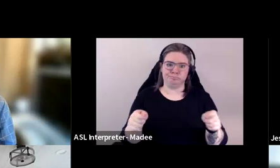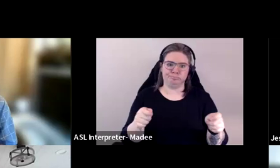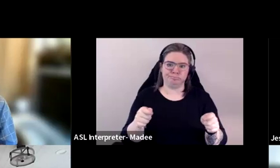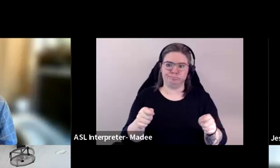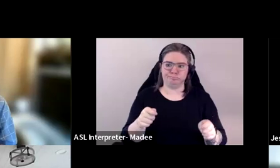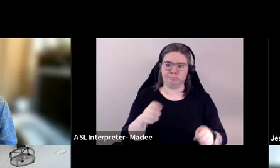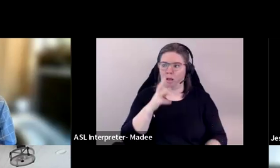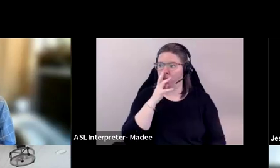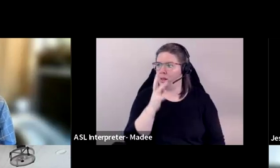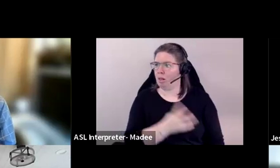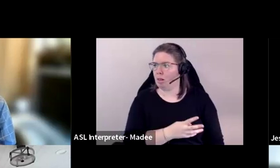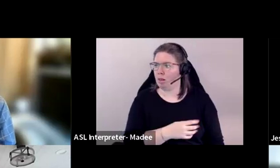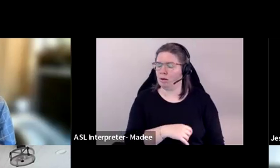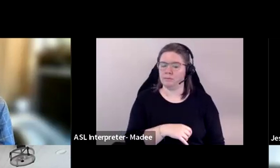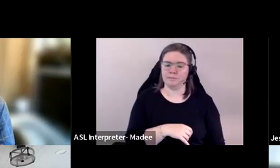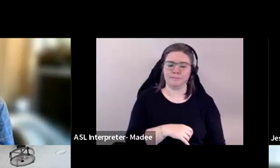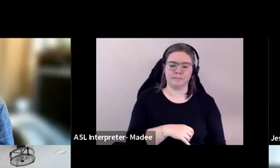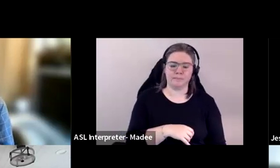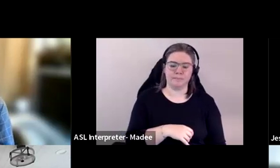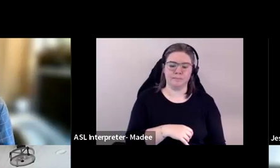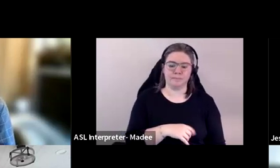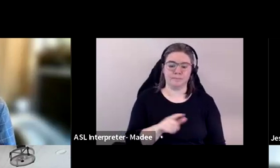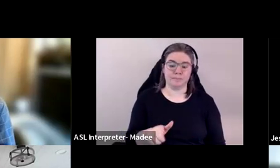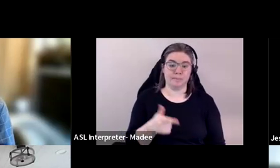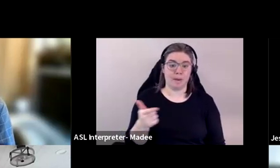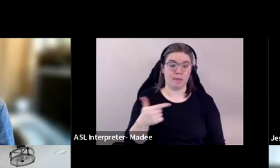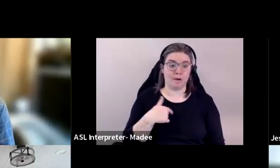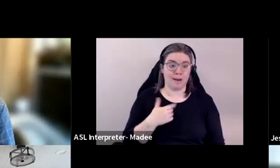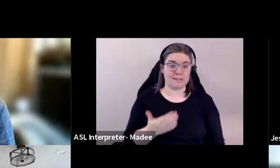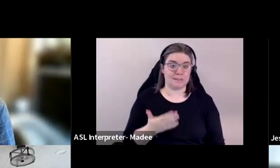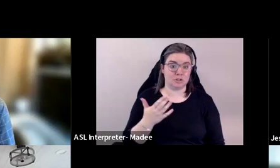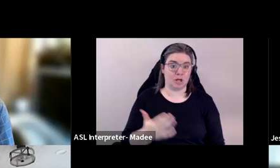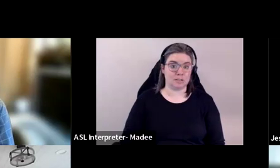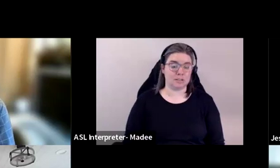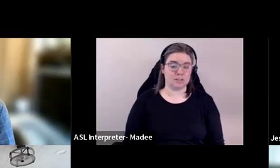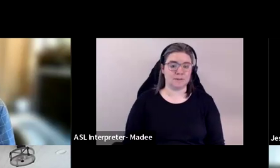And and and the other thing I suggest is for all of us advocates